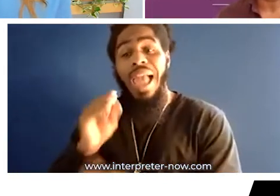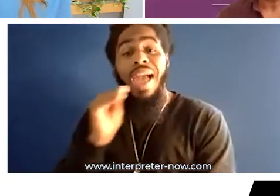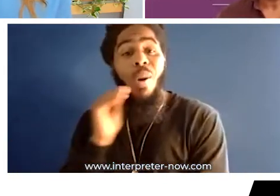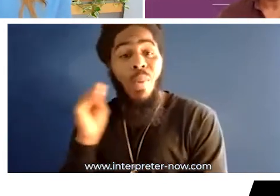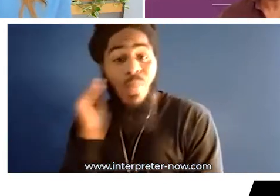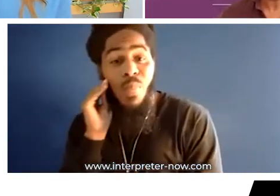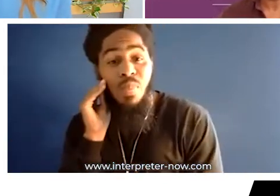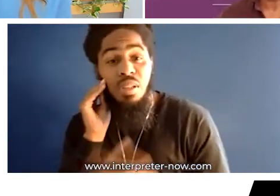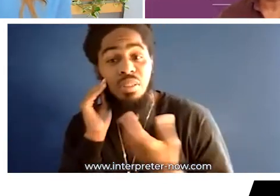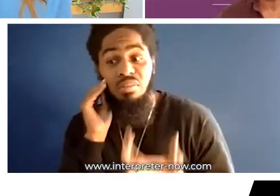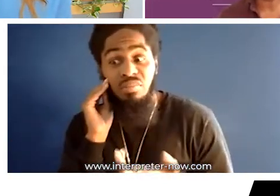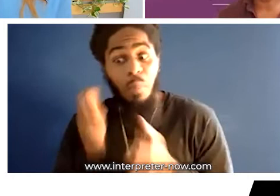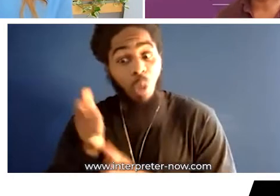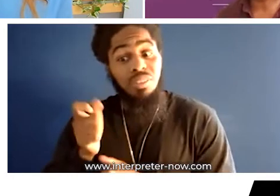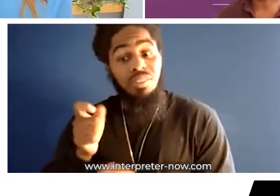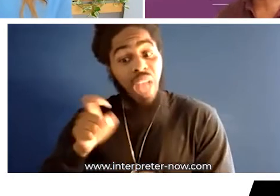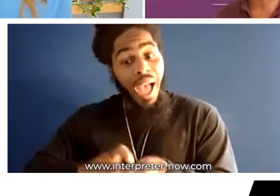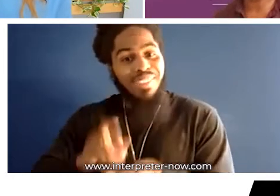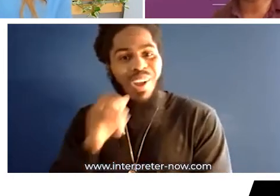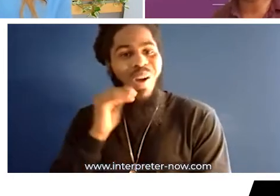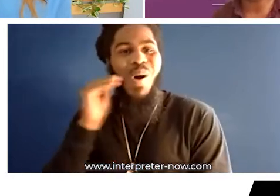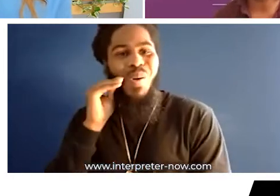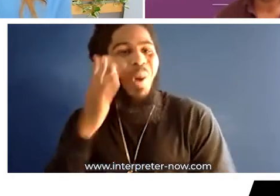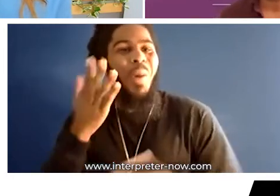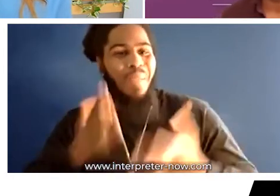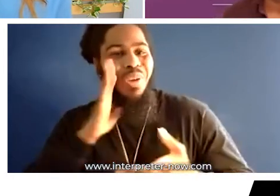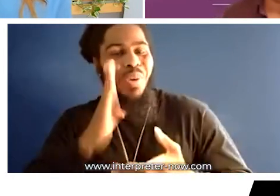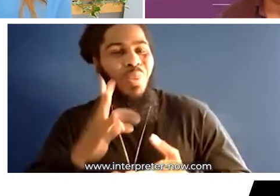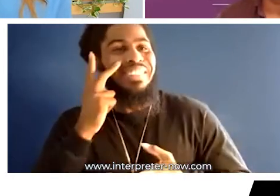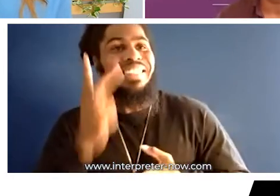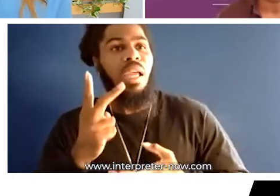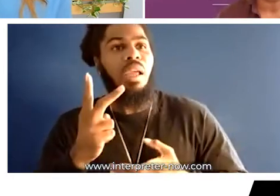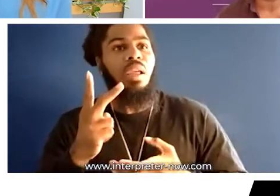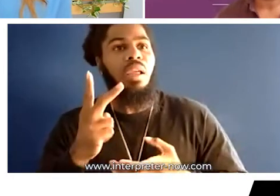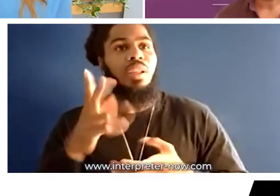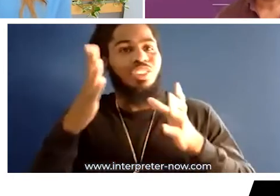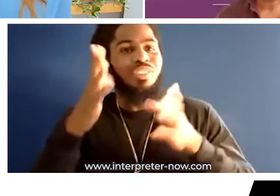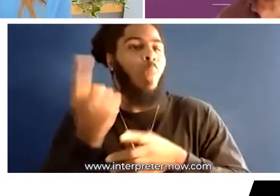where you may see a loved one kind of past behind them as they are on a Zoom meeting call.